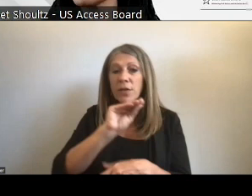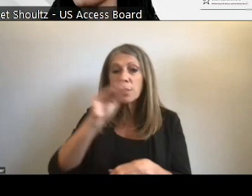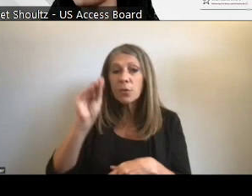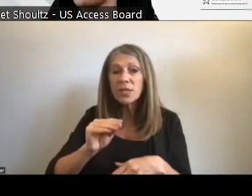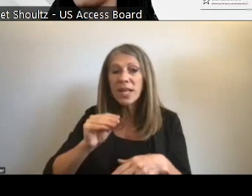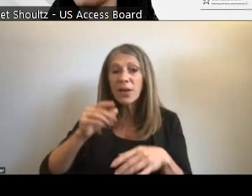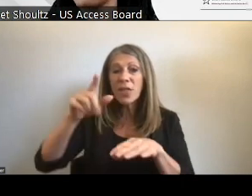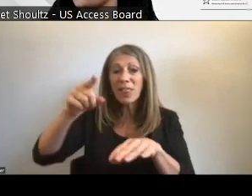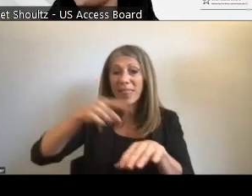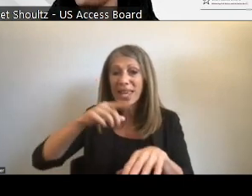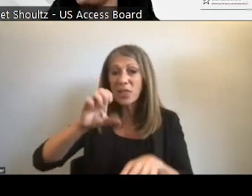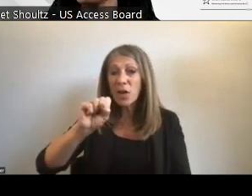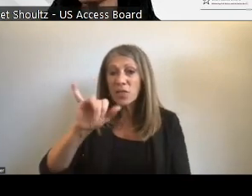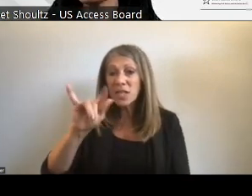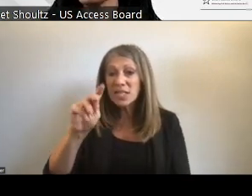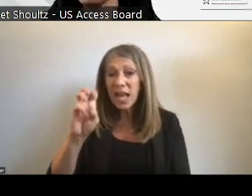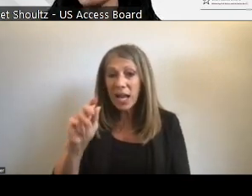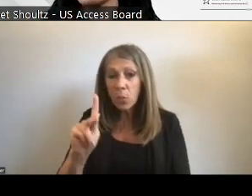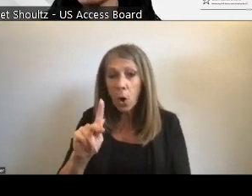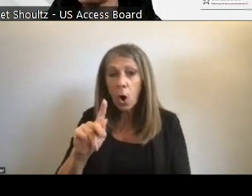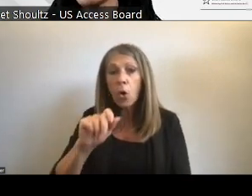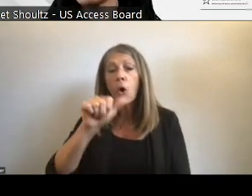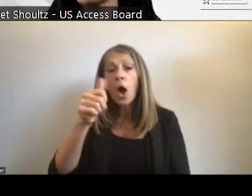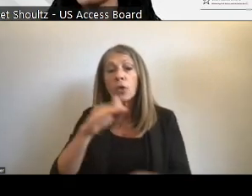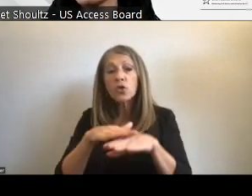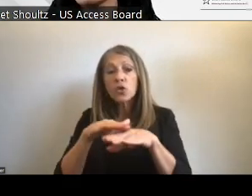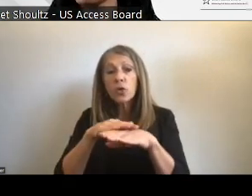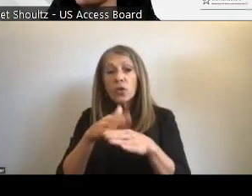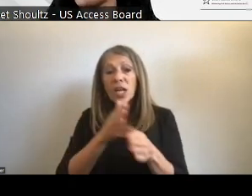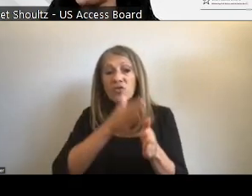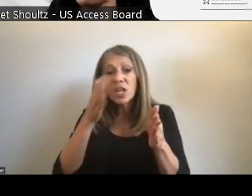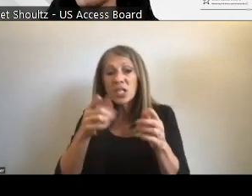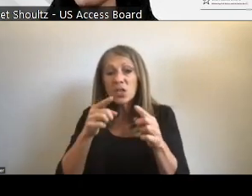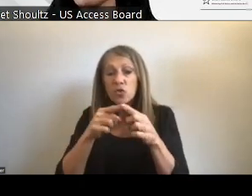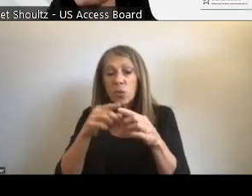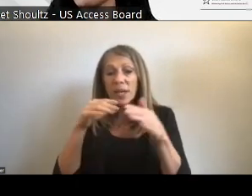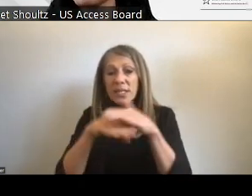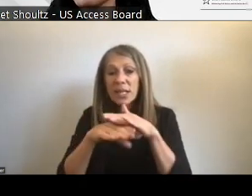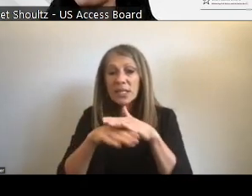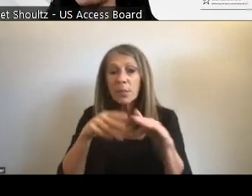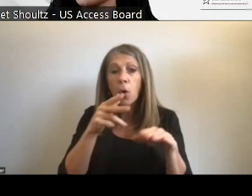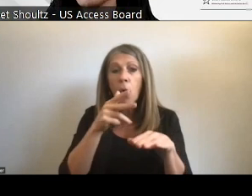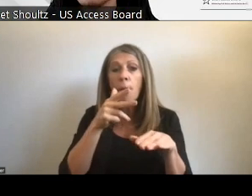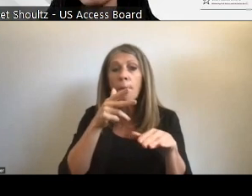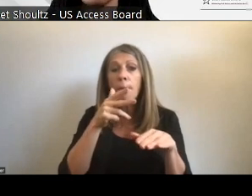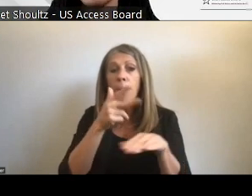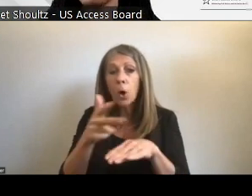of the sidewalk, or other surface adjacent to an accessible parallel parking space, shall be free